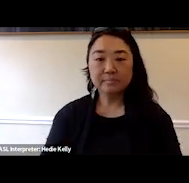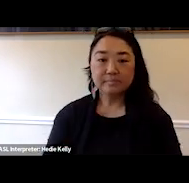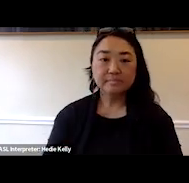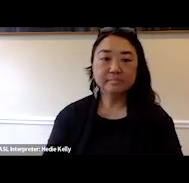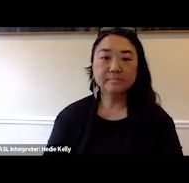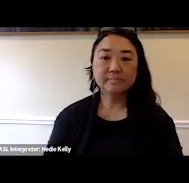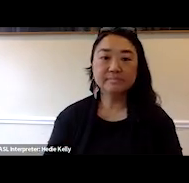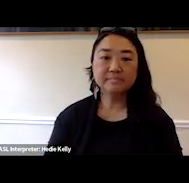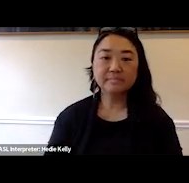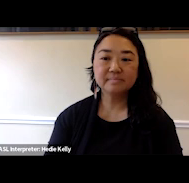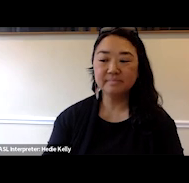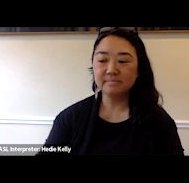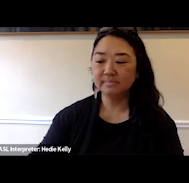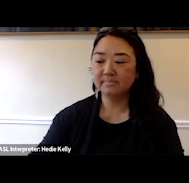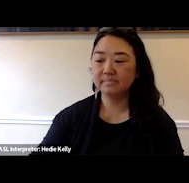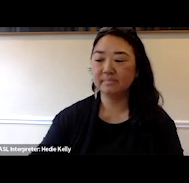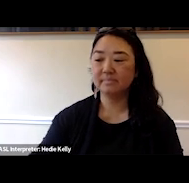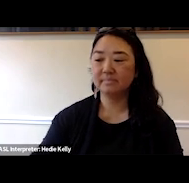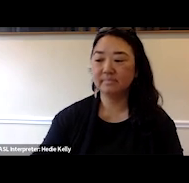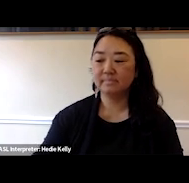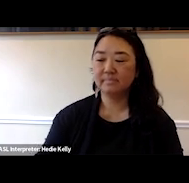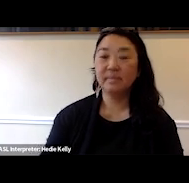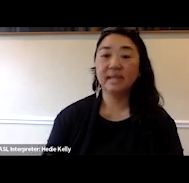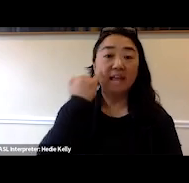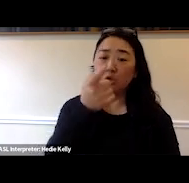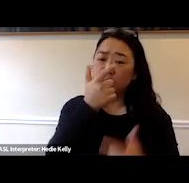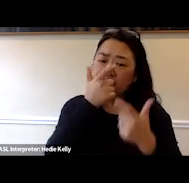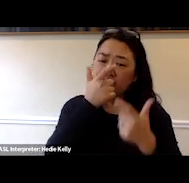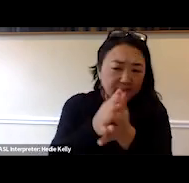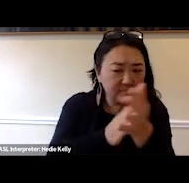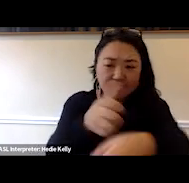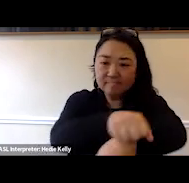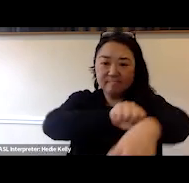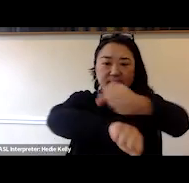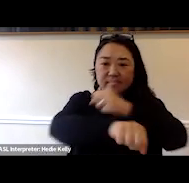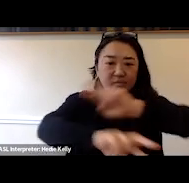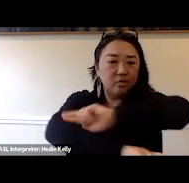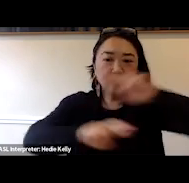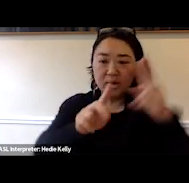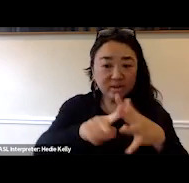So if you're very interested in getting started now, and I would love to bring